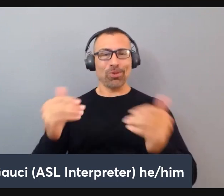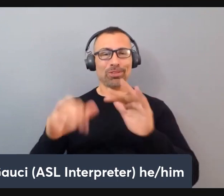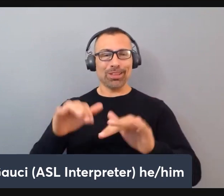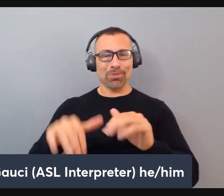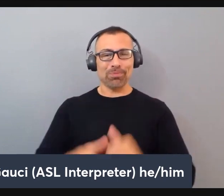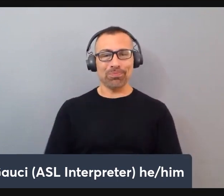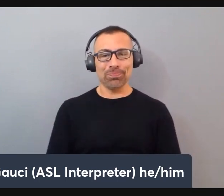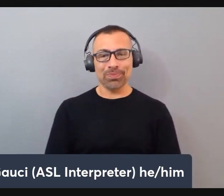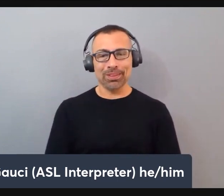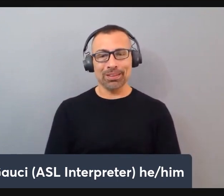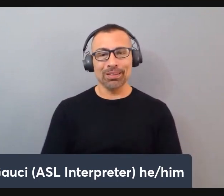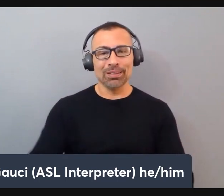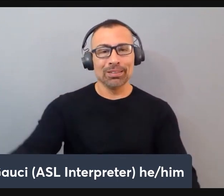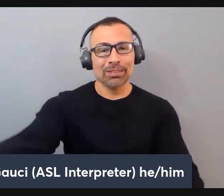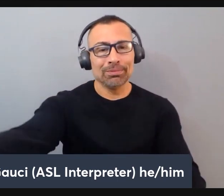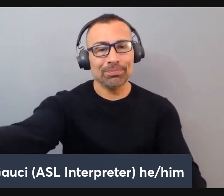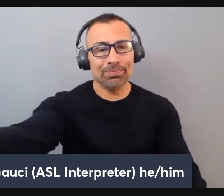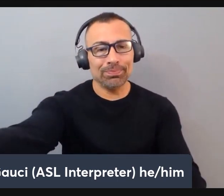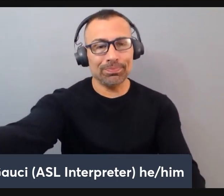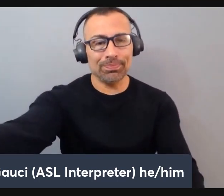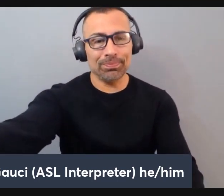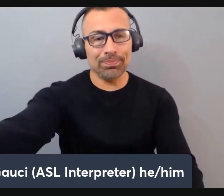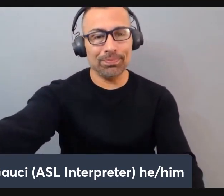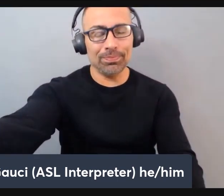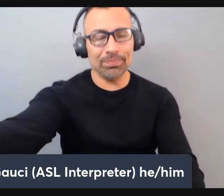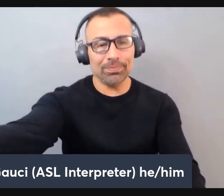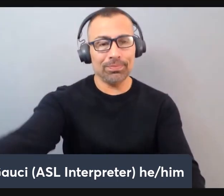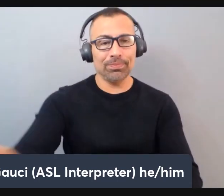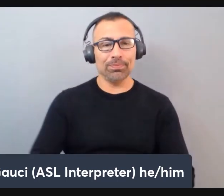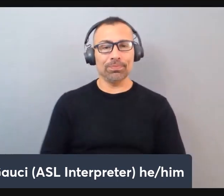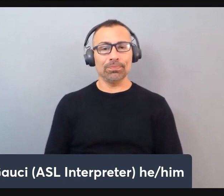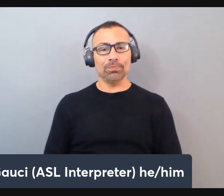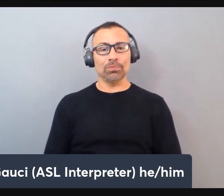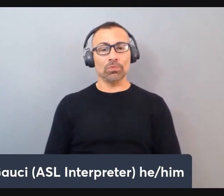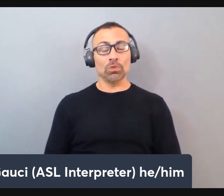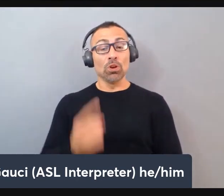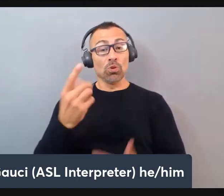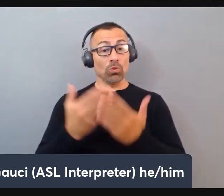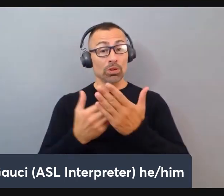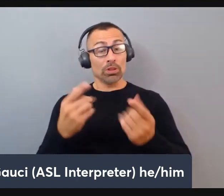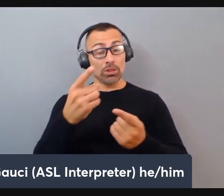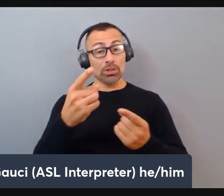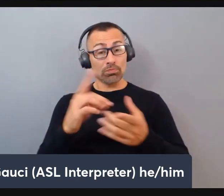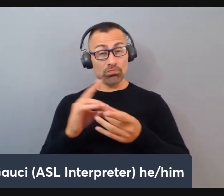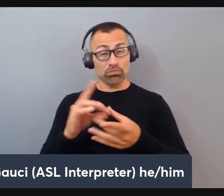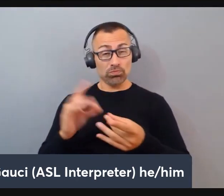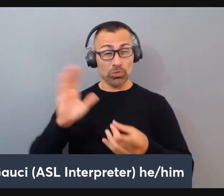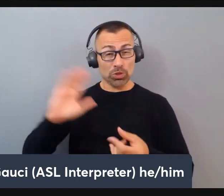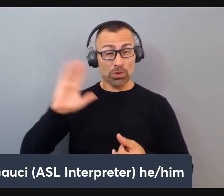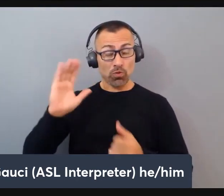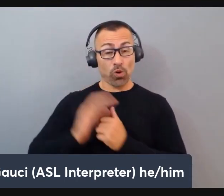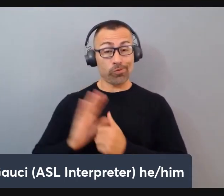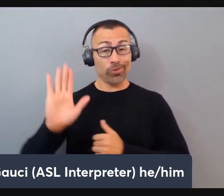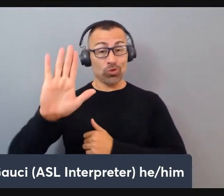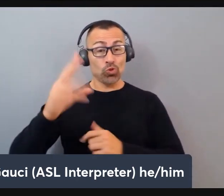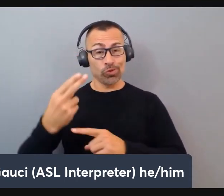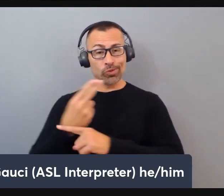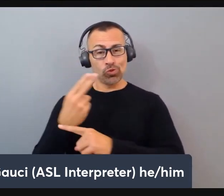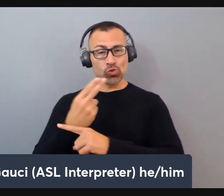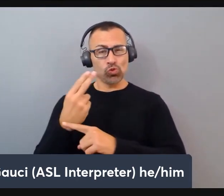But yeah, so, one of the things you mentioned Nathan was really working backwards from your use case or your application and what you're trying to do.